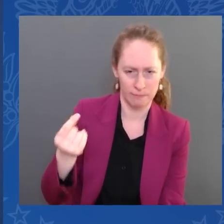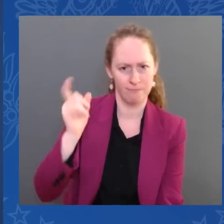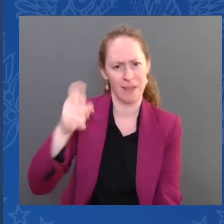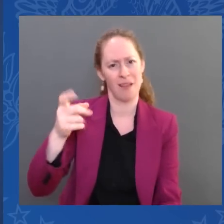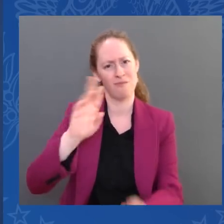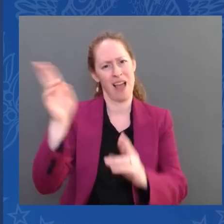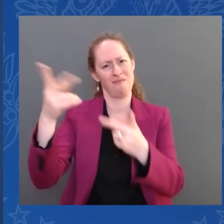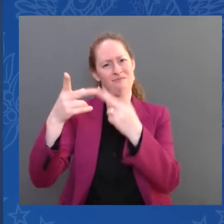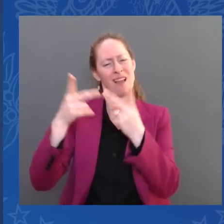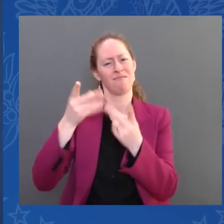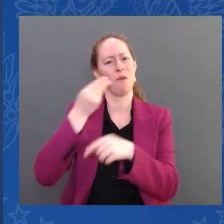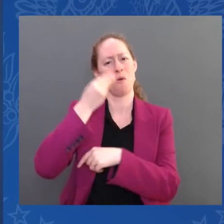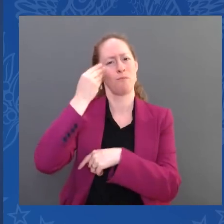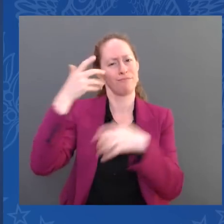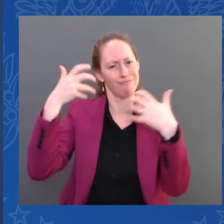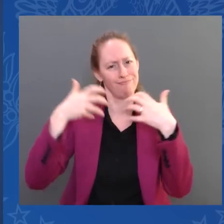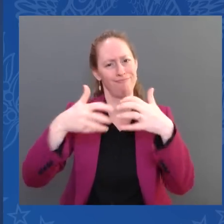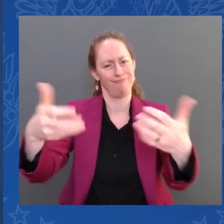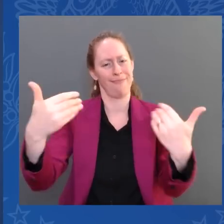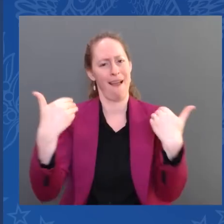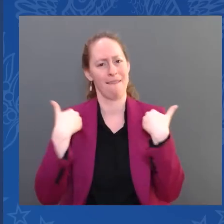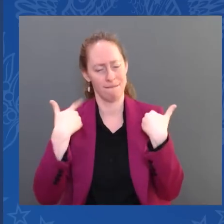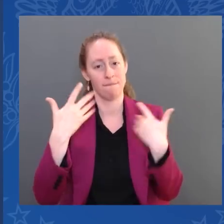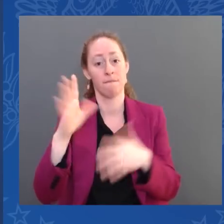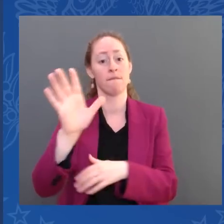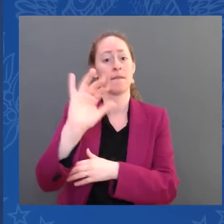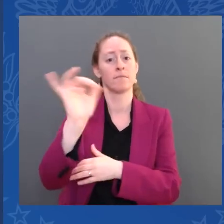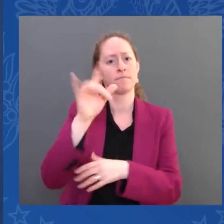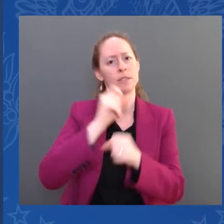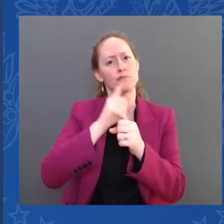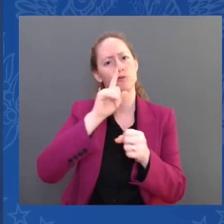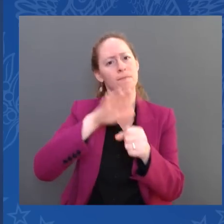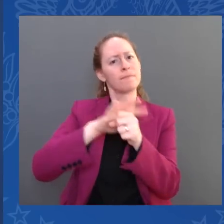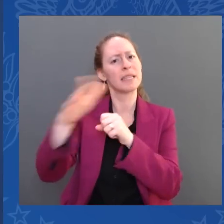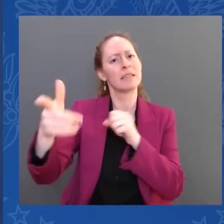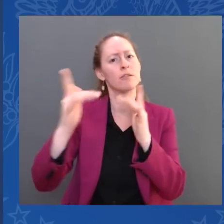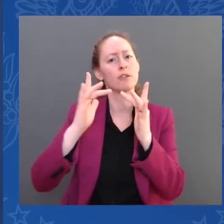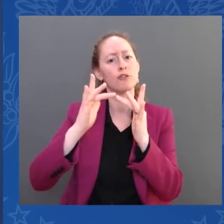this could lower what they have to pay for high-speed Internet by $50 a month or more.